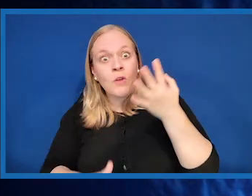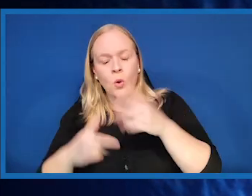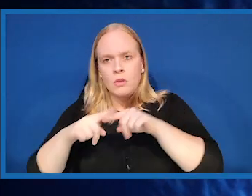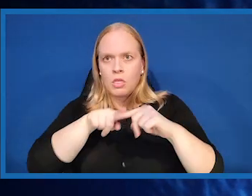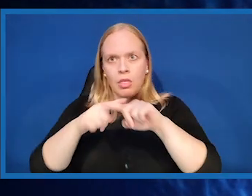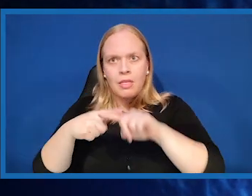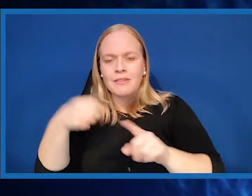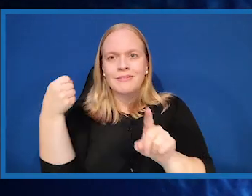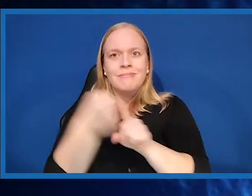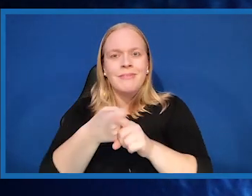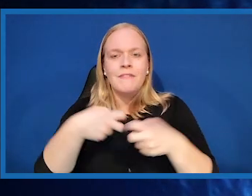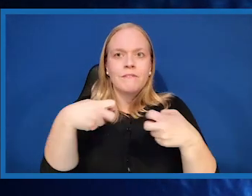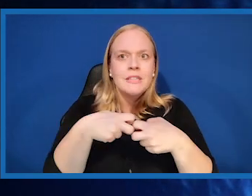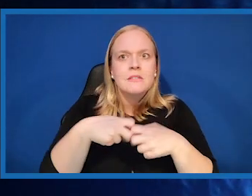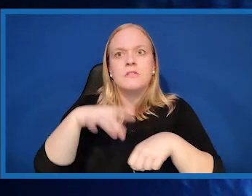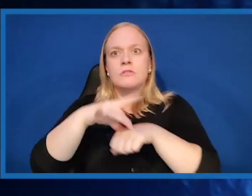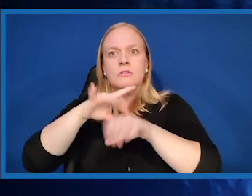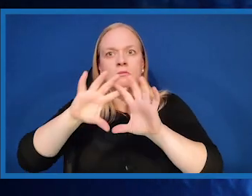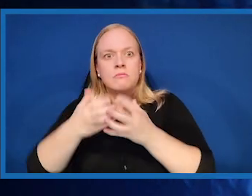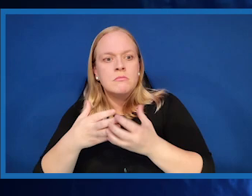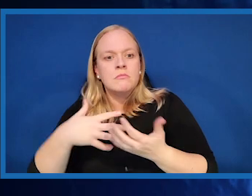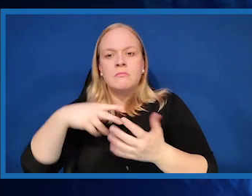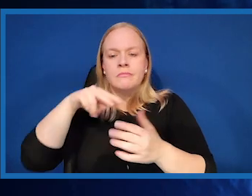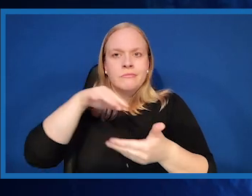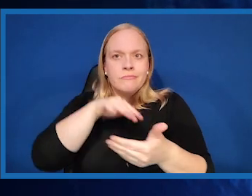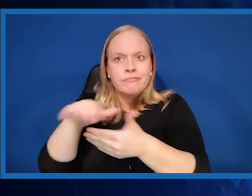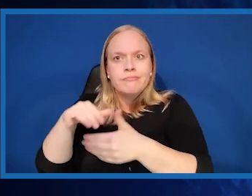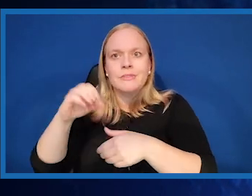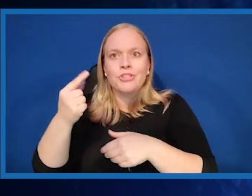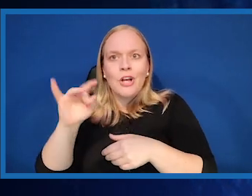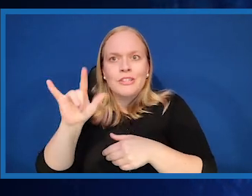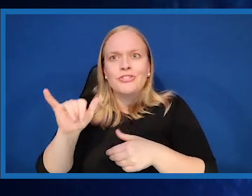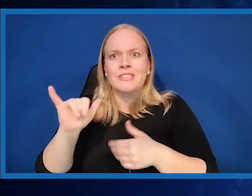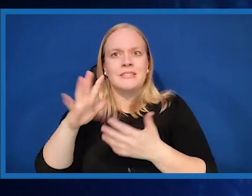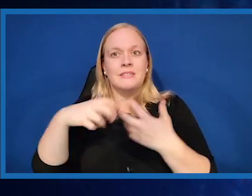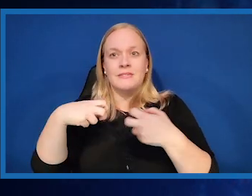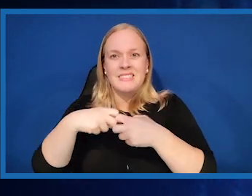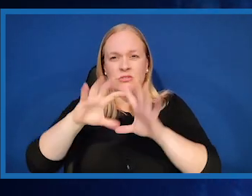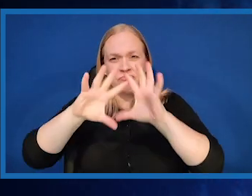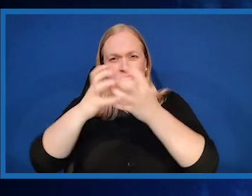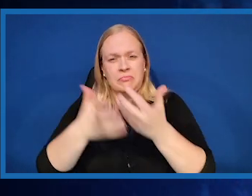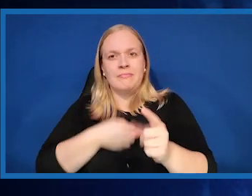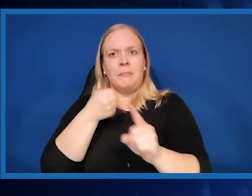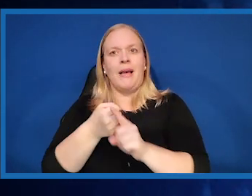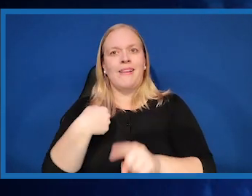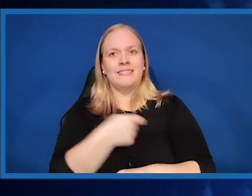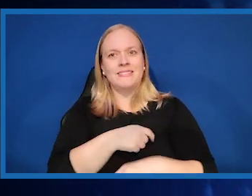OF THE WORK- OF THE OCEAN'S WORKING, AND THEN ULTIMATELY IT IMPACTS US. SO WHAT I'M HEARING FROM YOU IS THAT IT'S A VERY